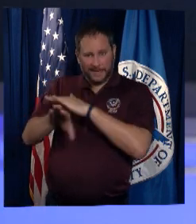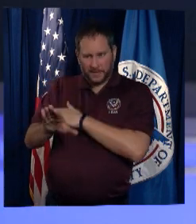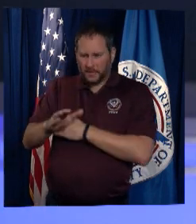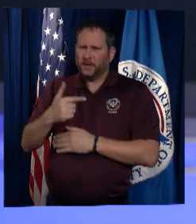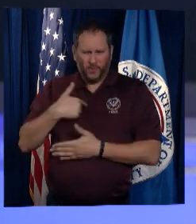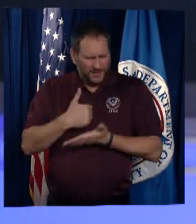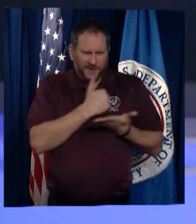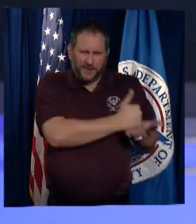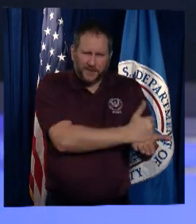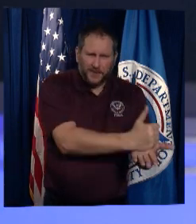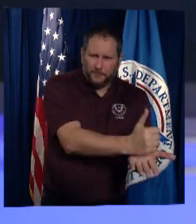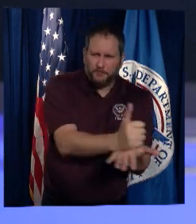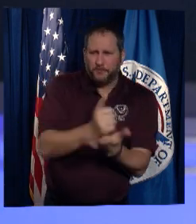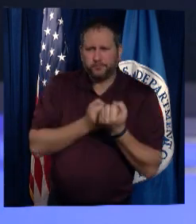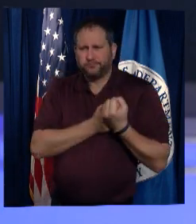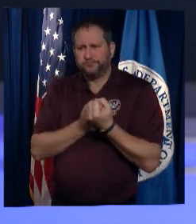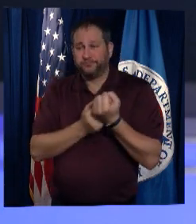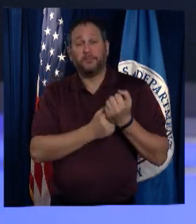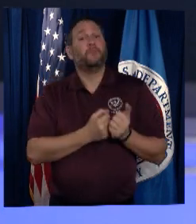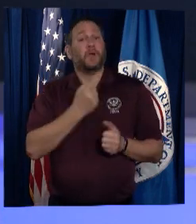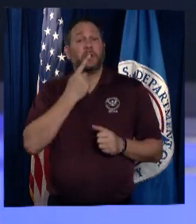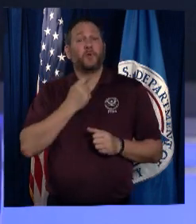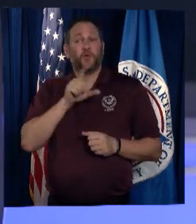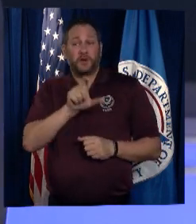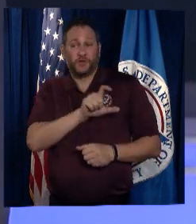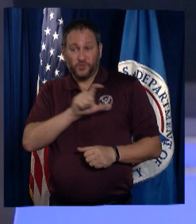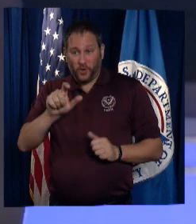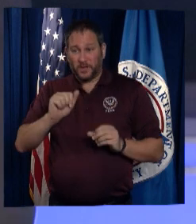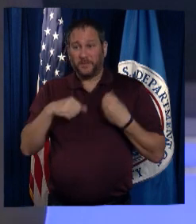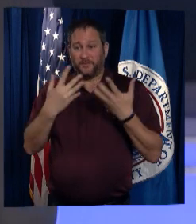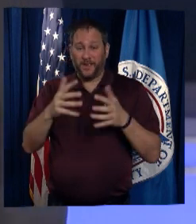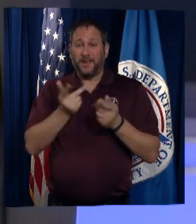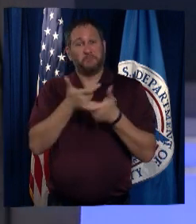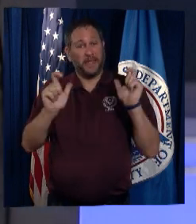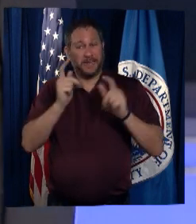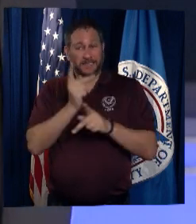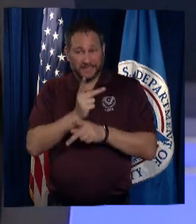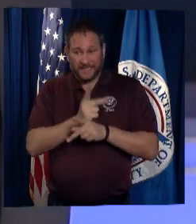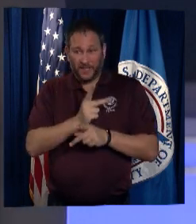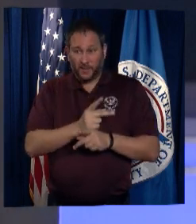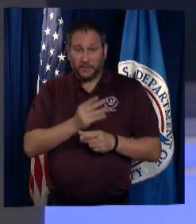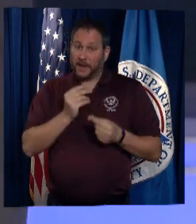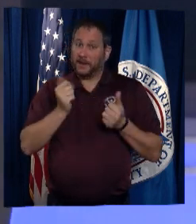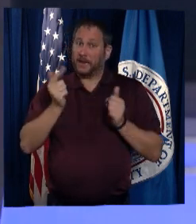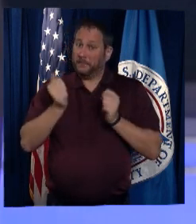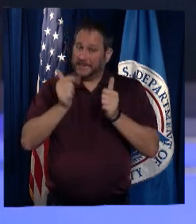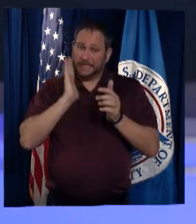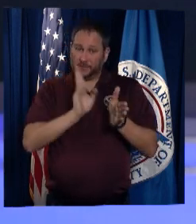stewardship to help the widow muck out her private property. Government doesn't